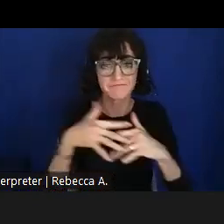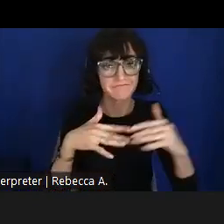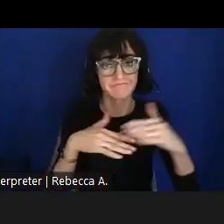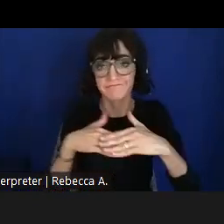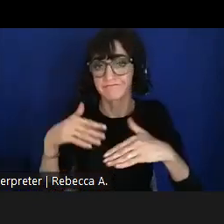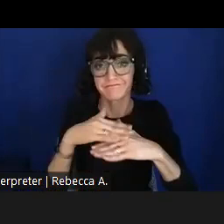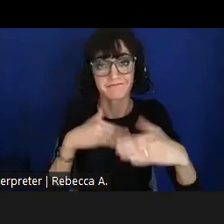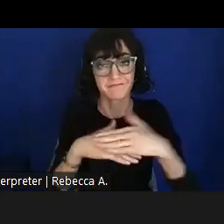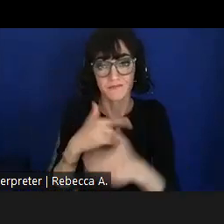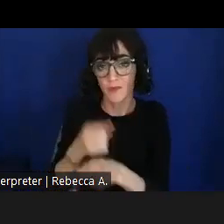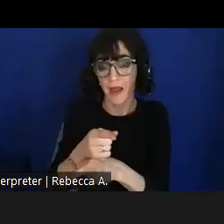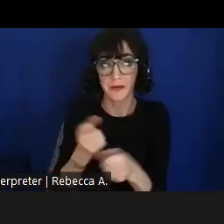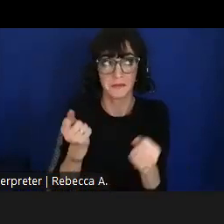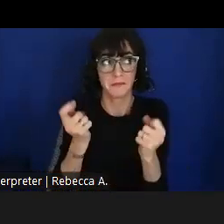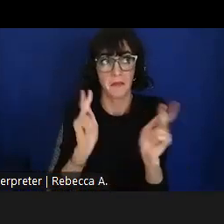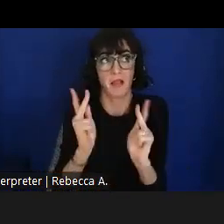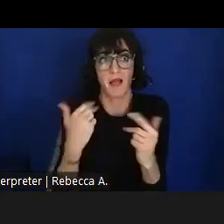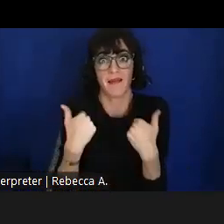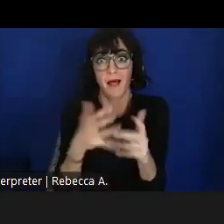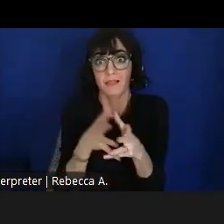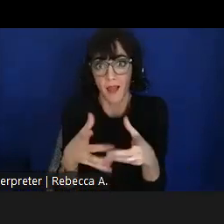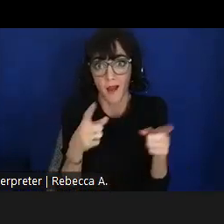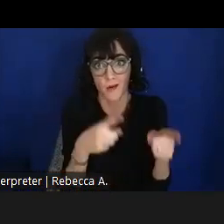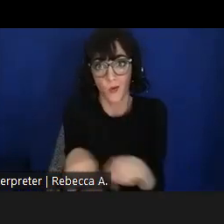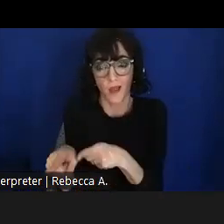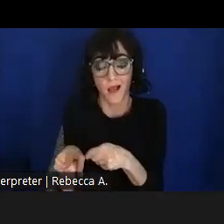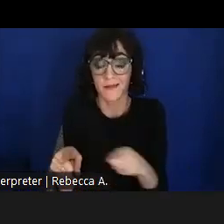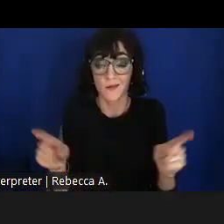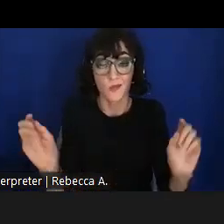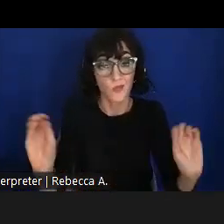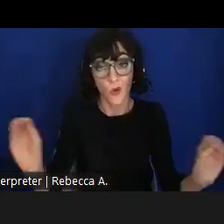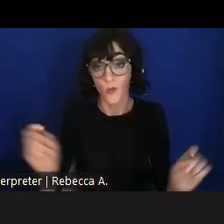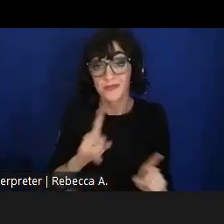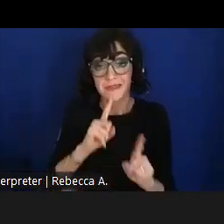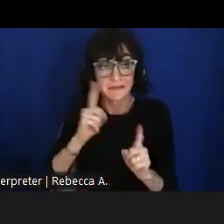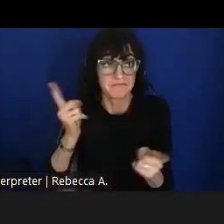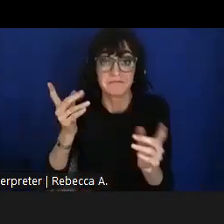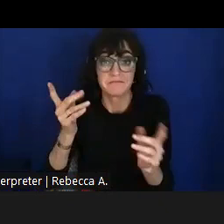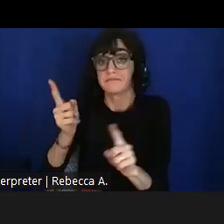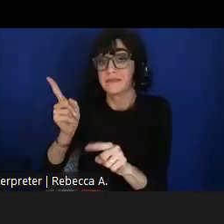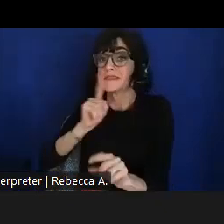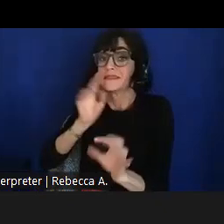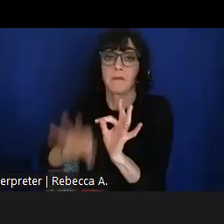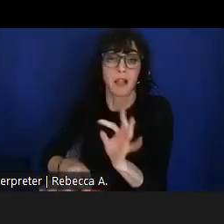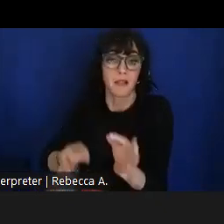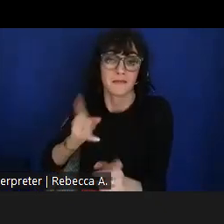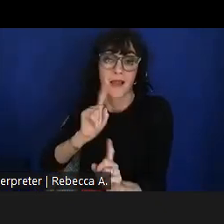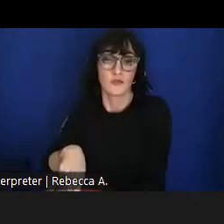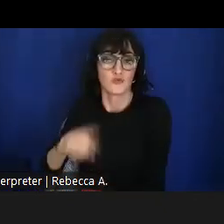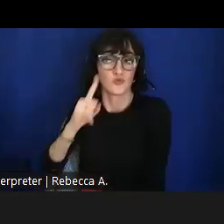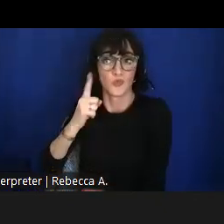and that there are no simple answers to what people are facing and really appreciates and